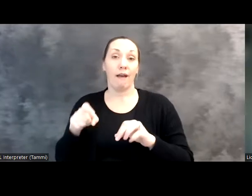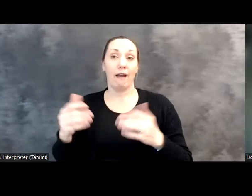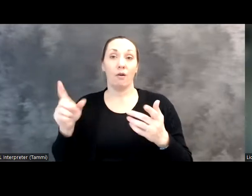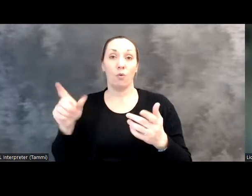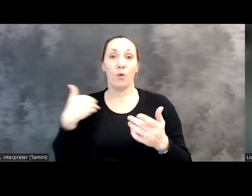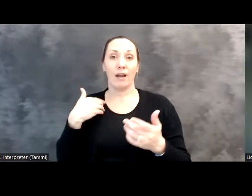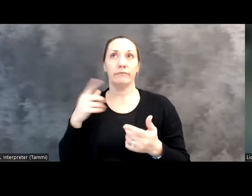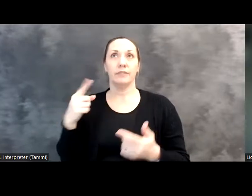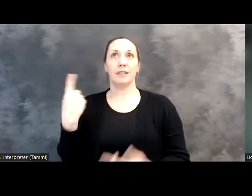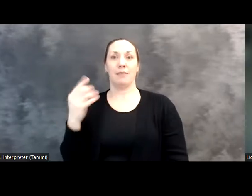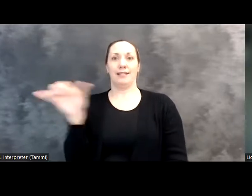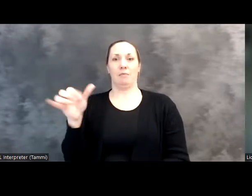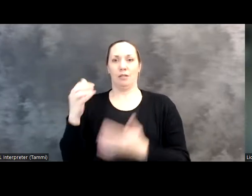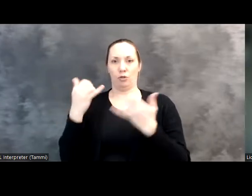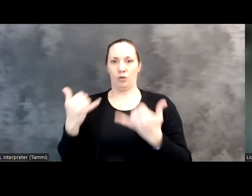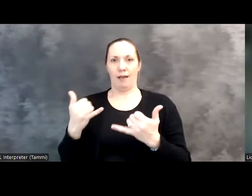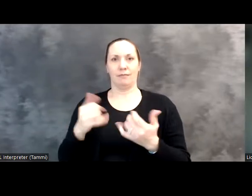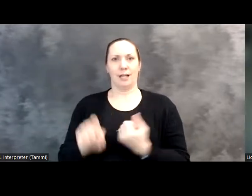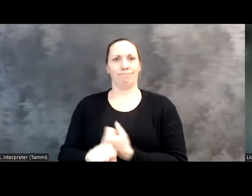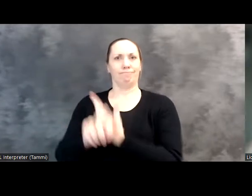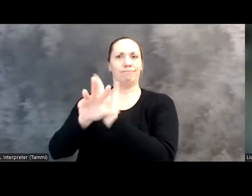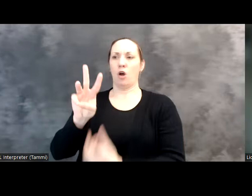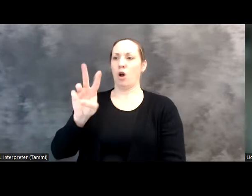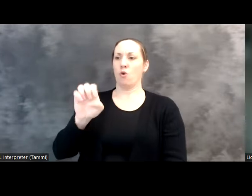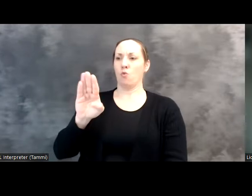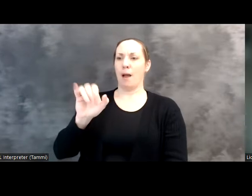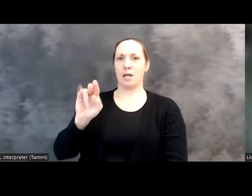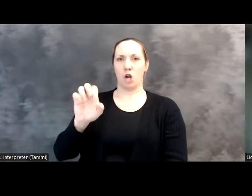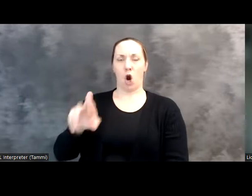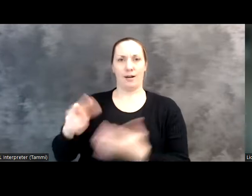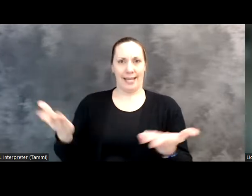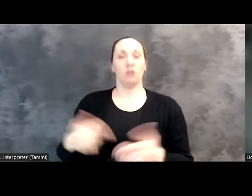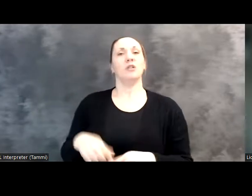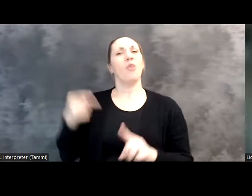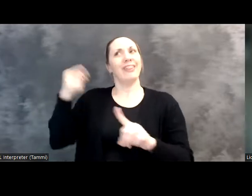this is for me in both cases so